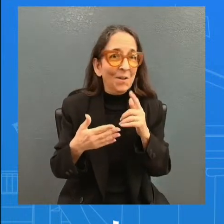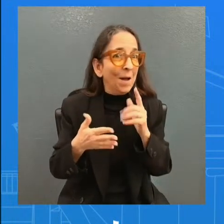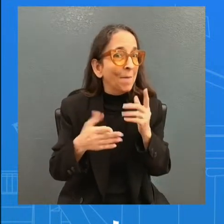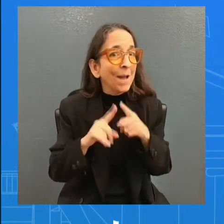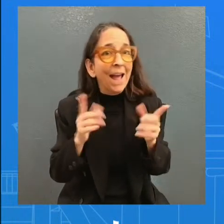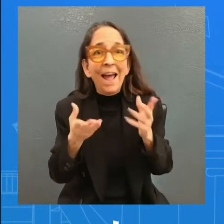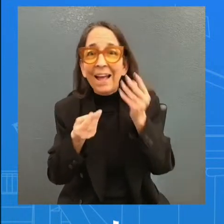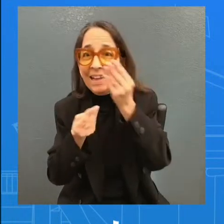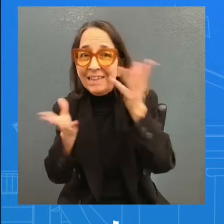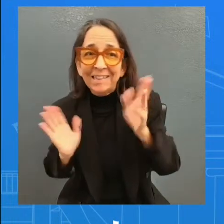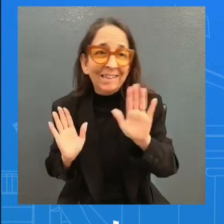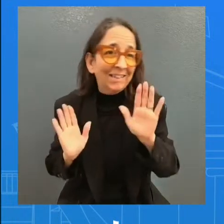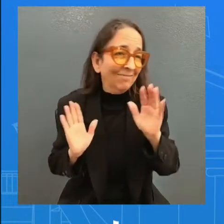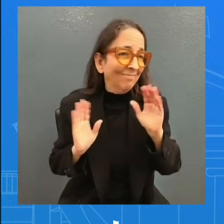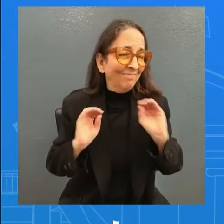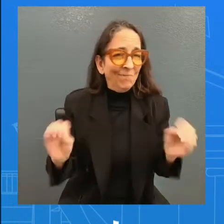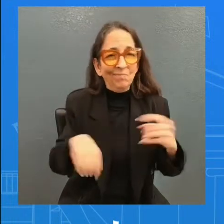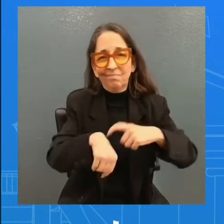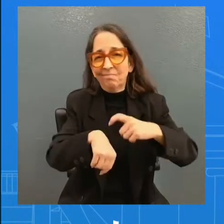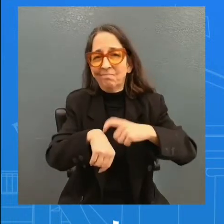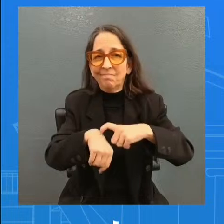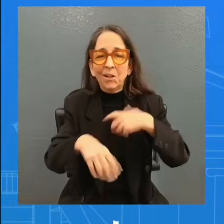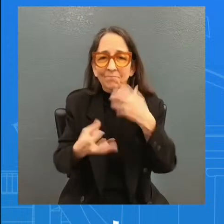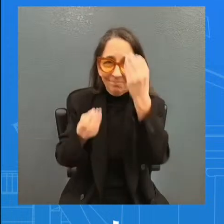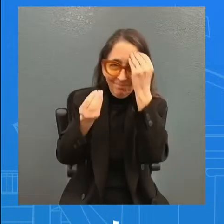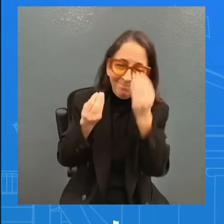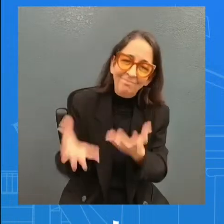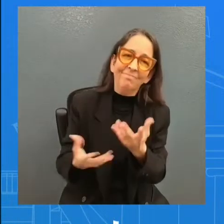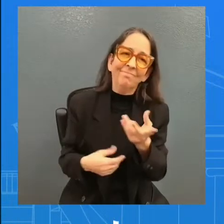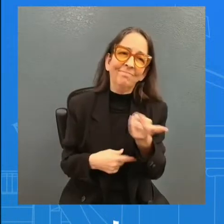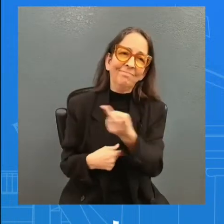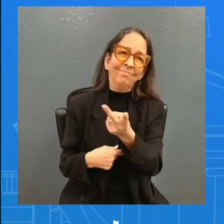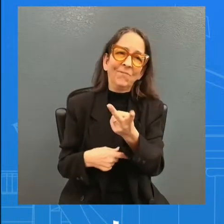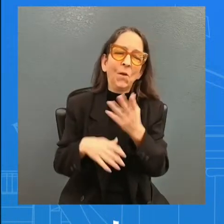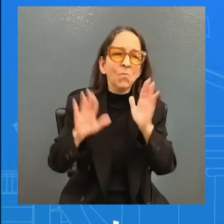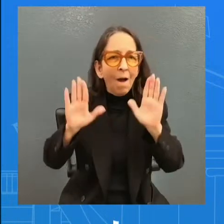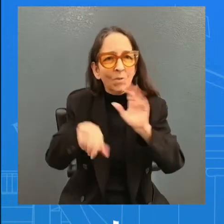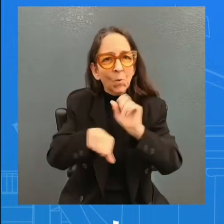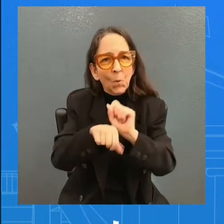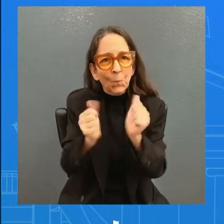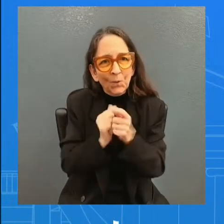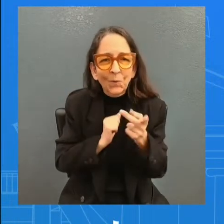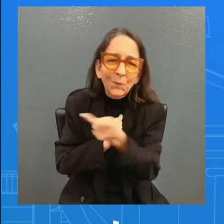You have been phenomenal to work with. I’m going to miss you both and wish you the best